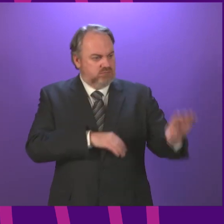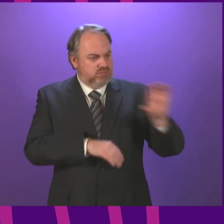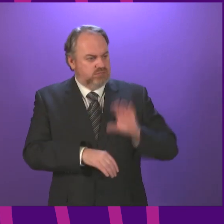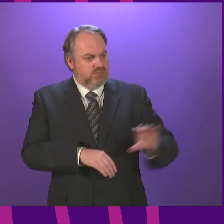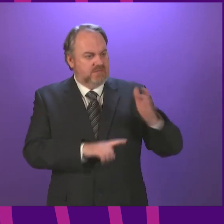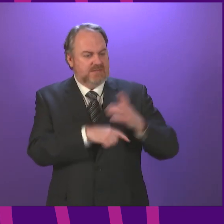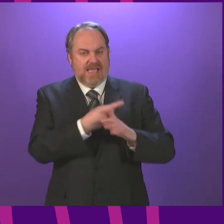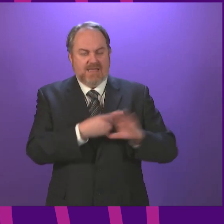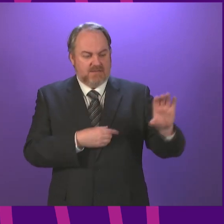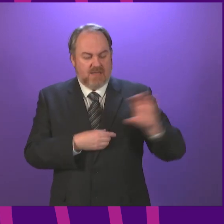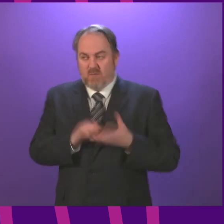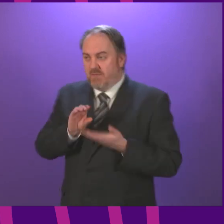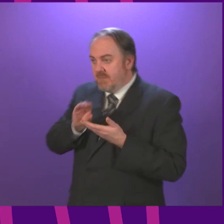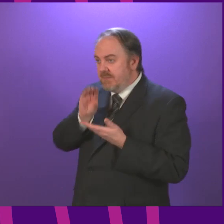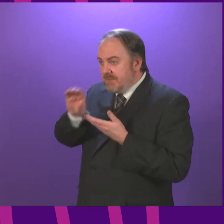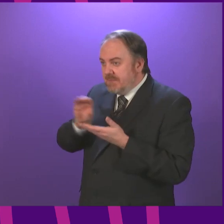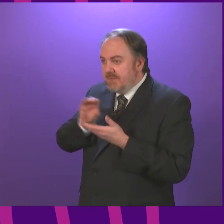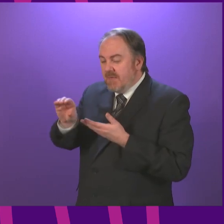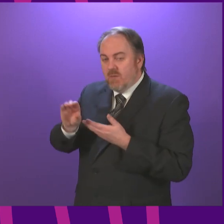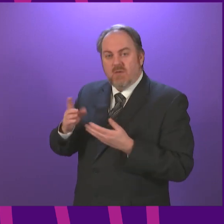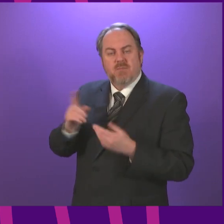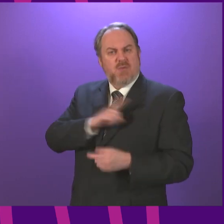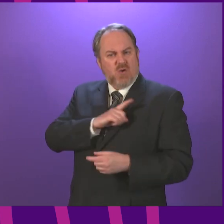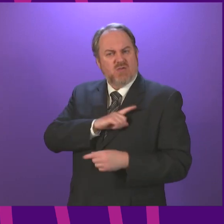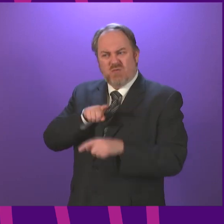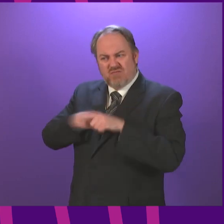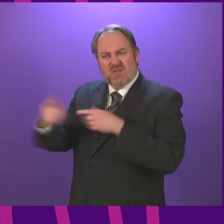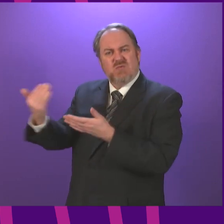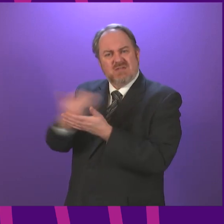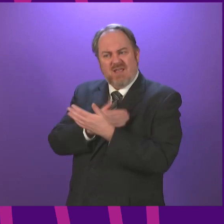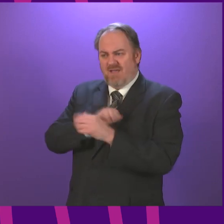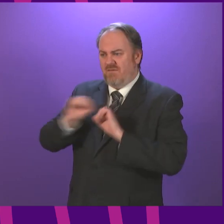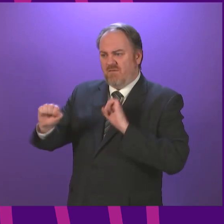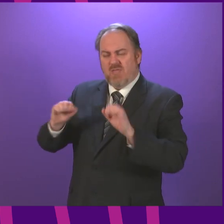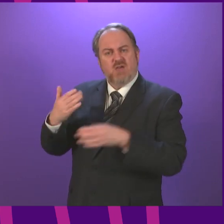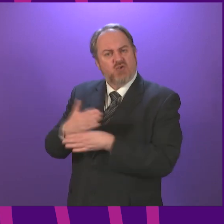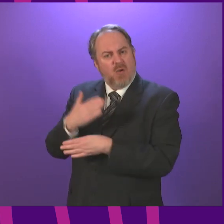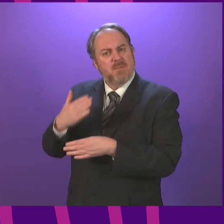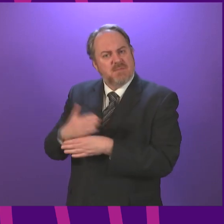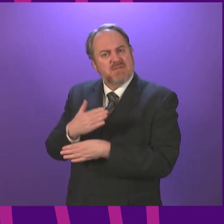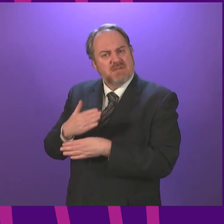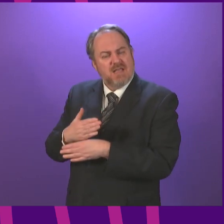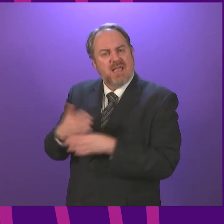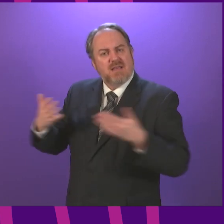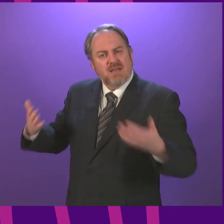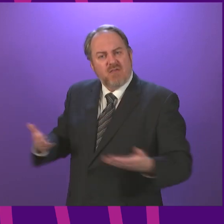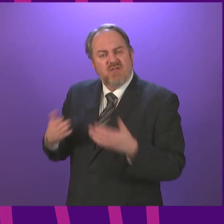not apologise for trying to save jobs and give an economic future to places like Dalzell